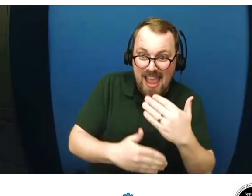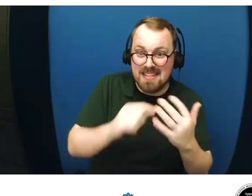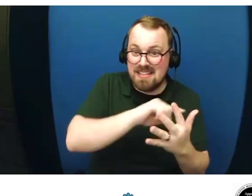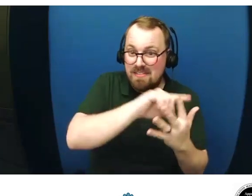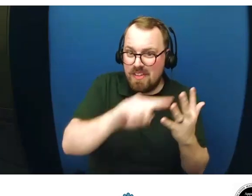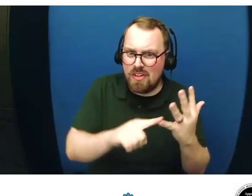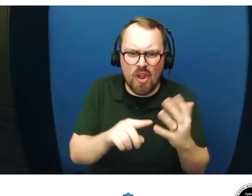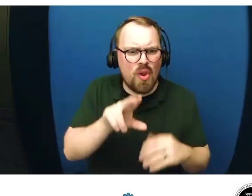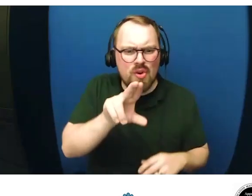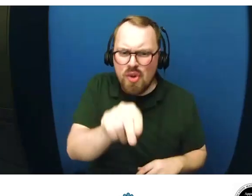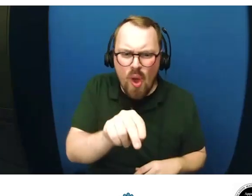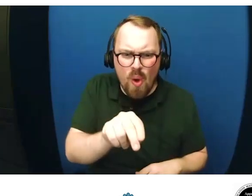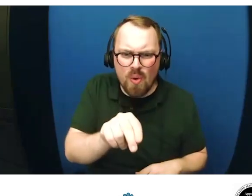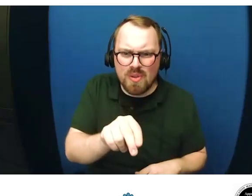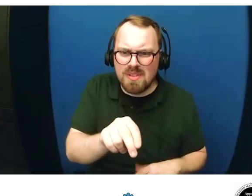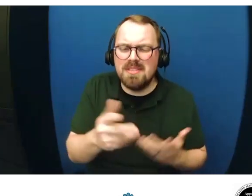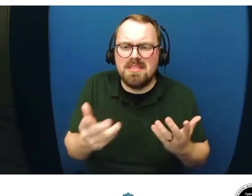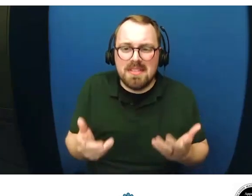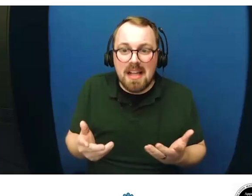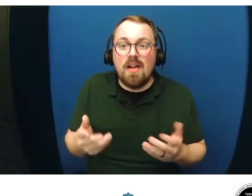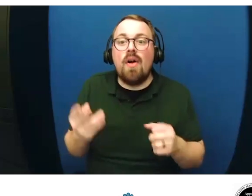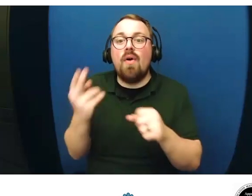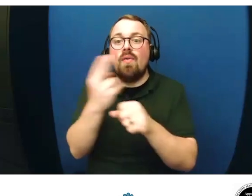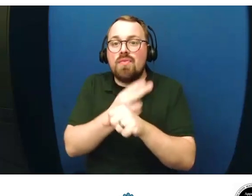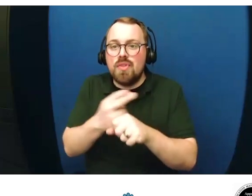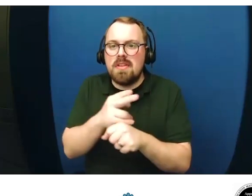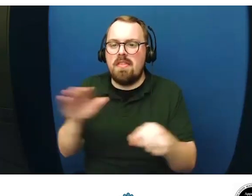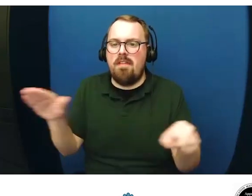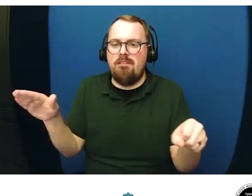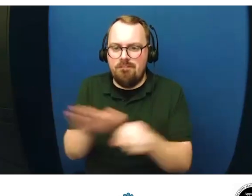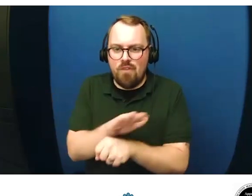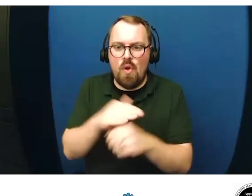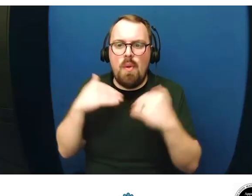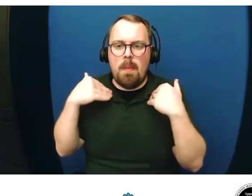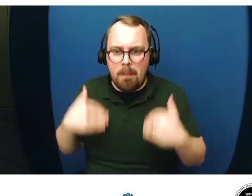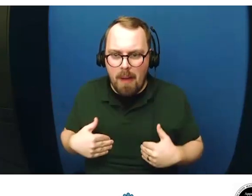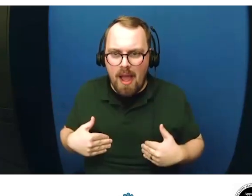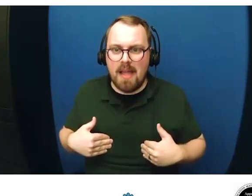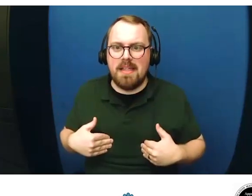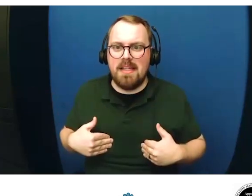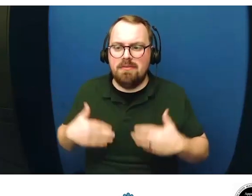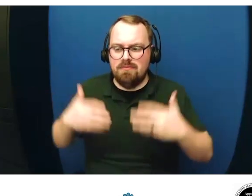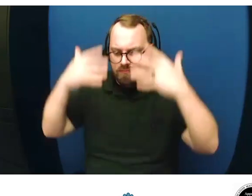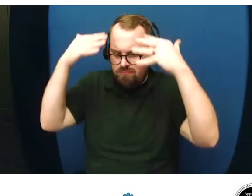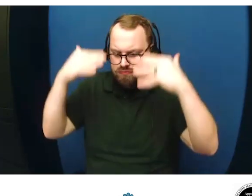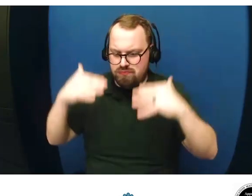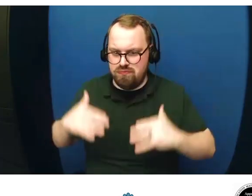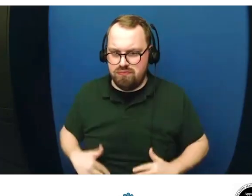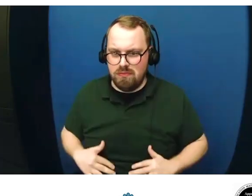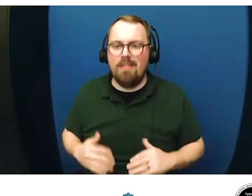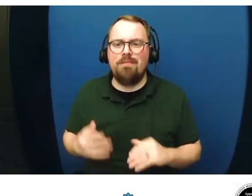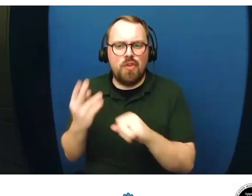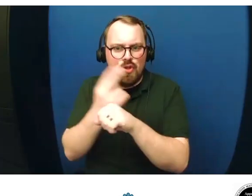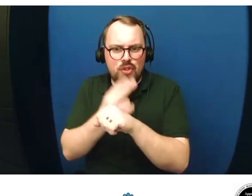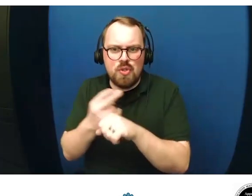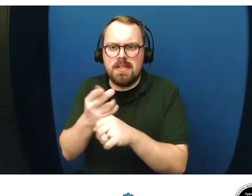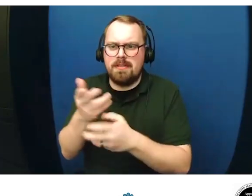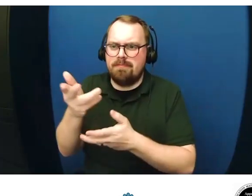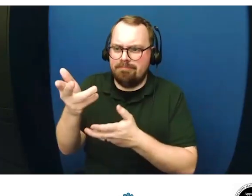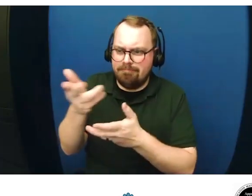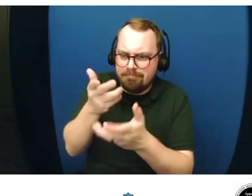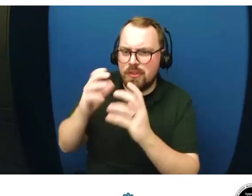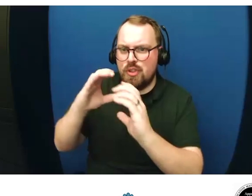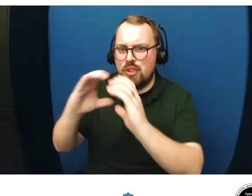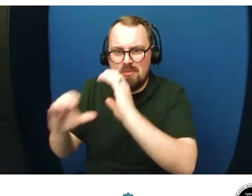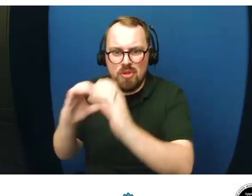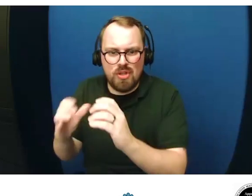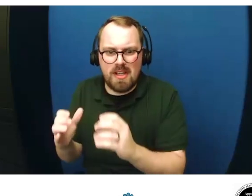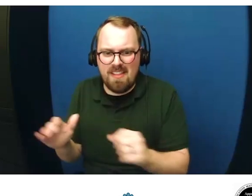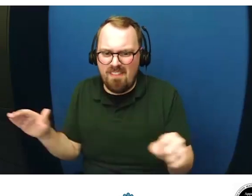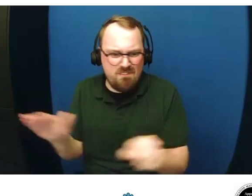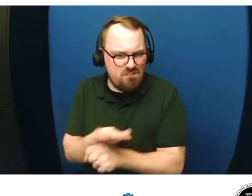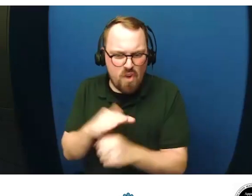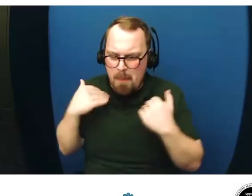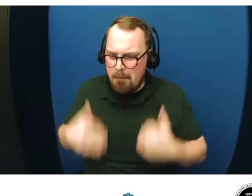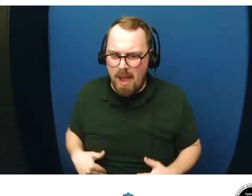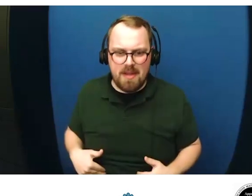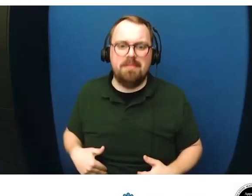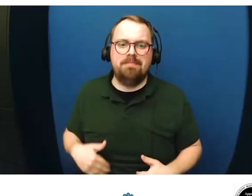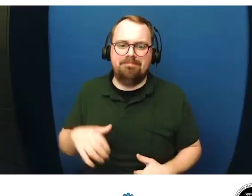No way, right? They're using their whole body. Whole body. Entire body, top to bottom.